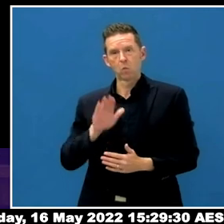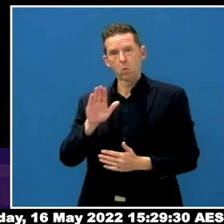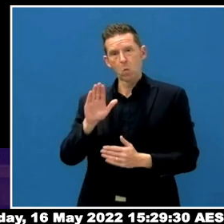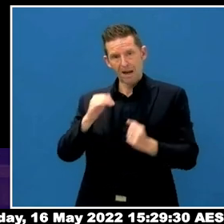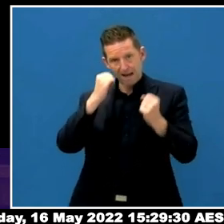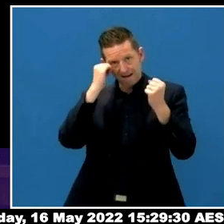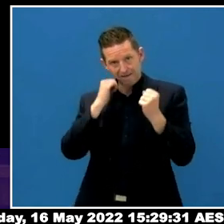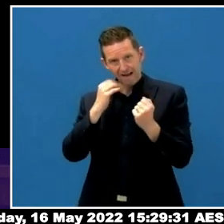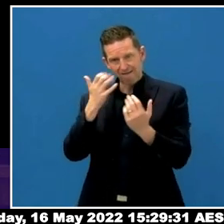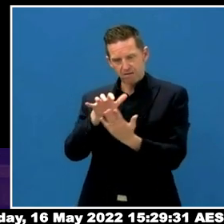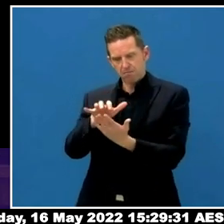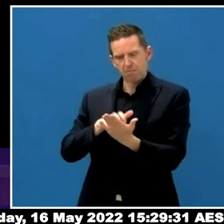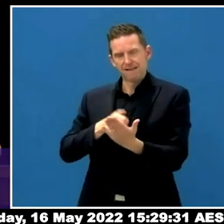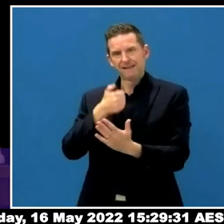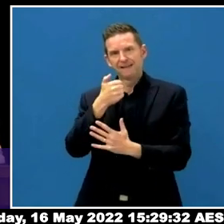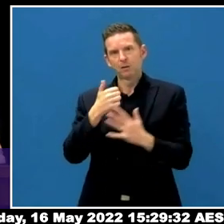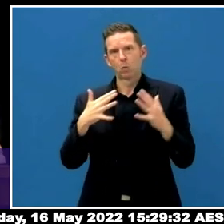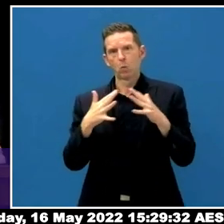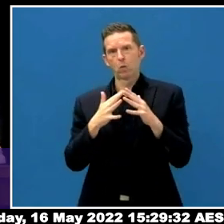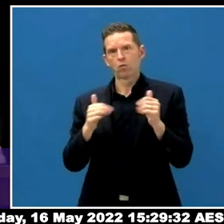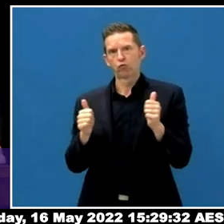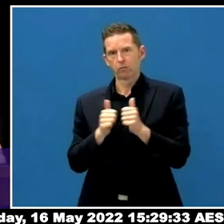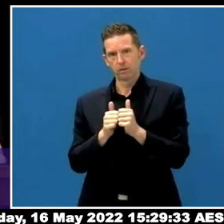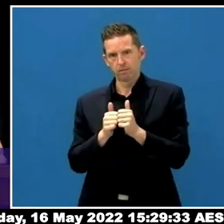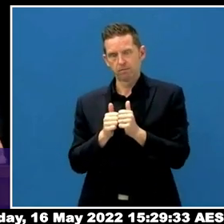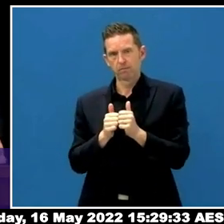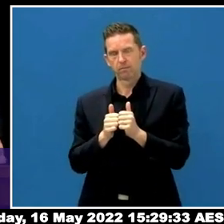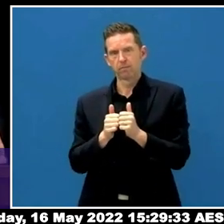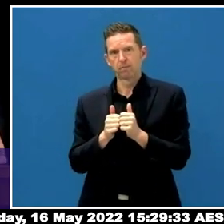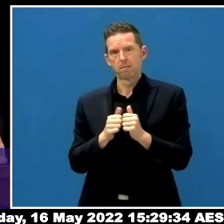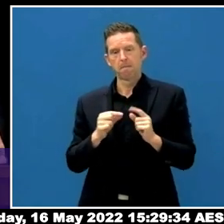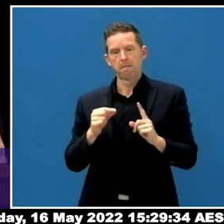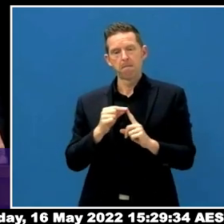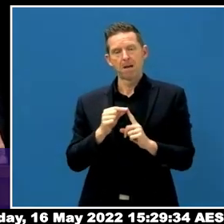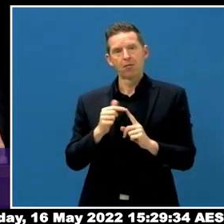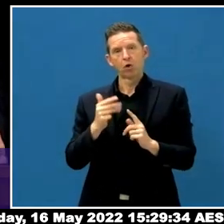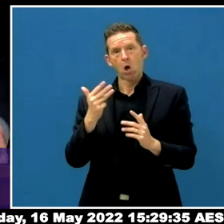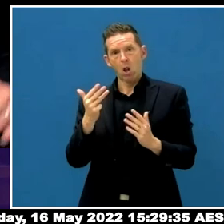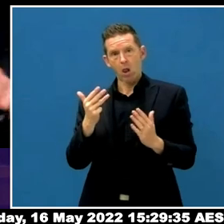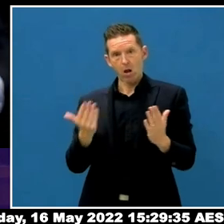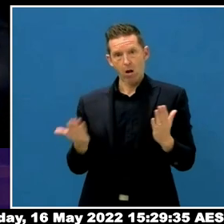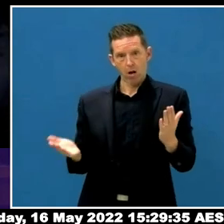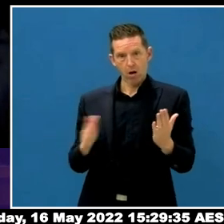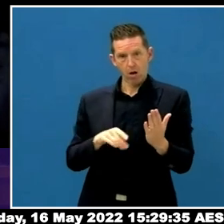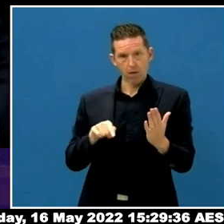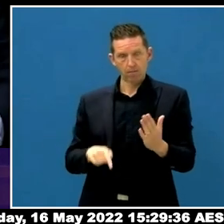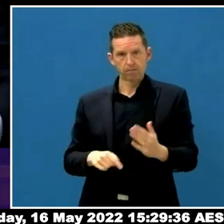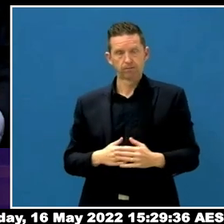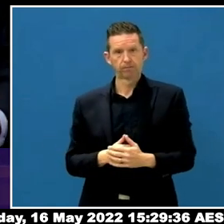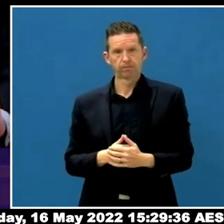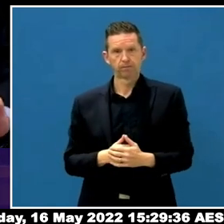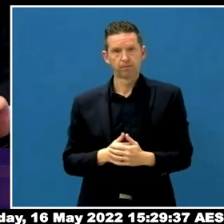Page 9 of 11, there's a table, part of the quotation, this is the second part of the